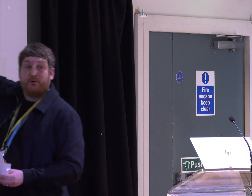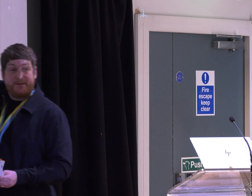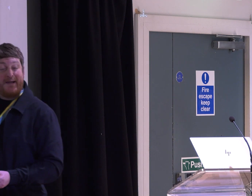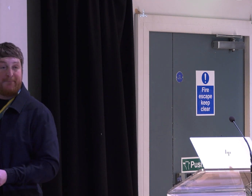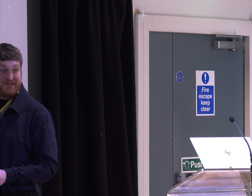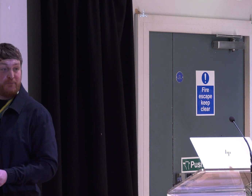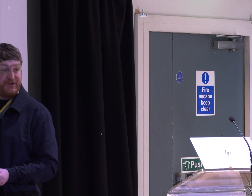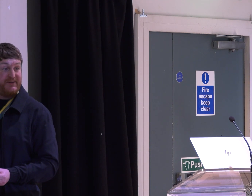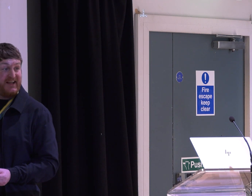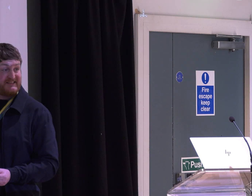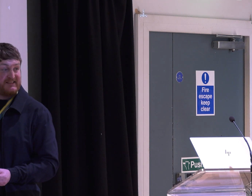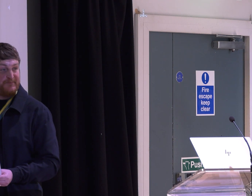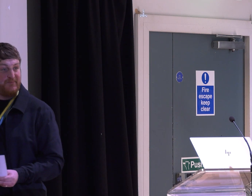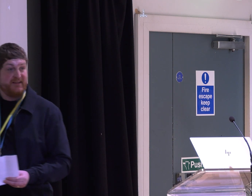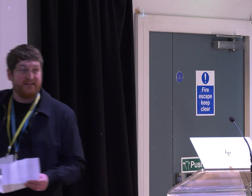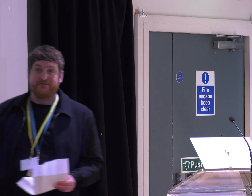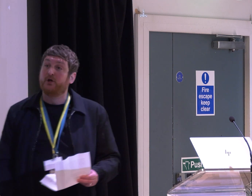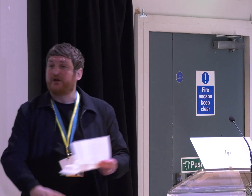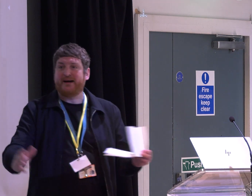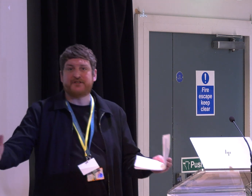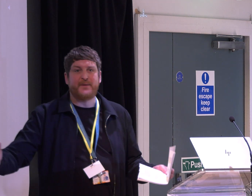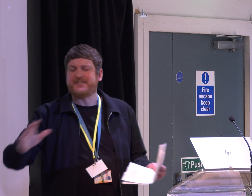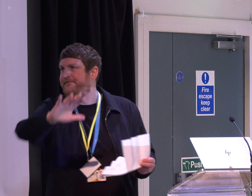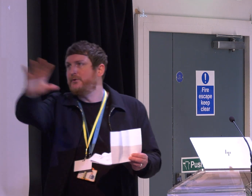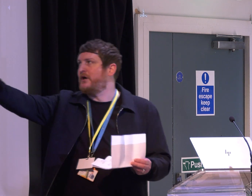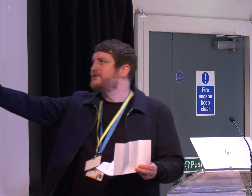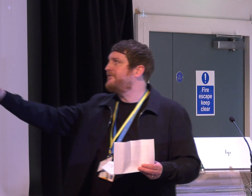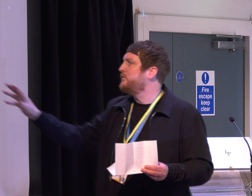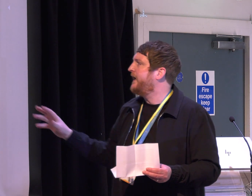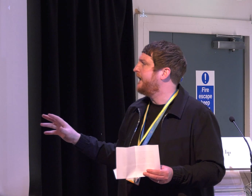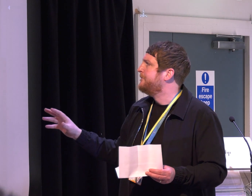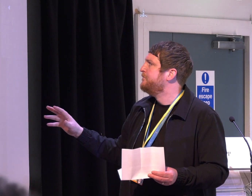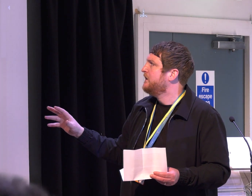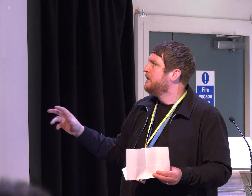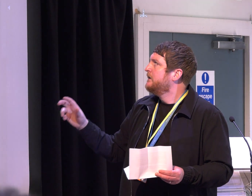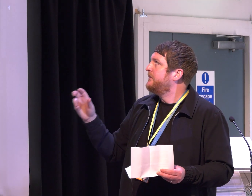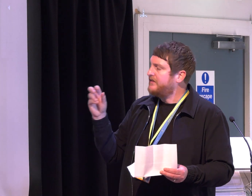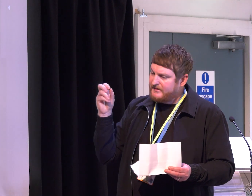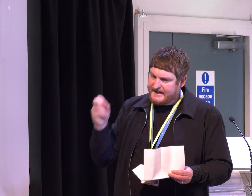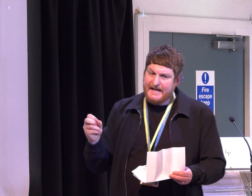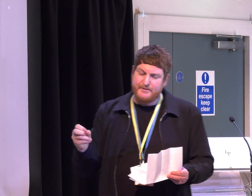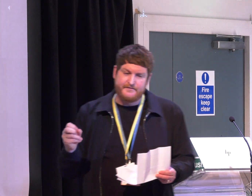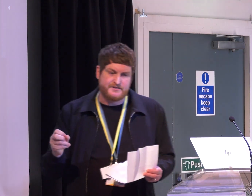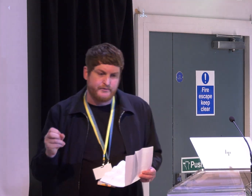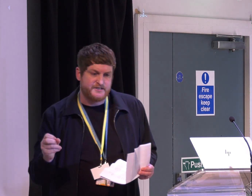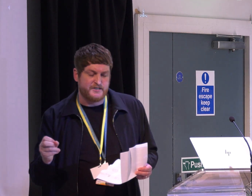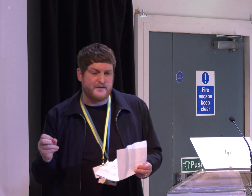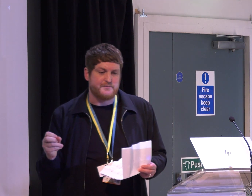you would be met by someone doing this. If you look around, the space photos everywhere. But the key element of this really stood out